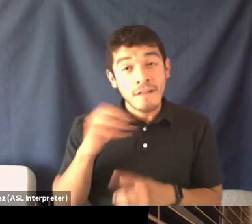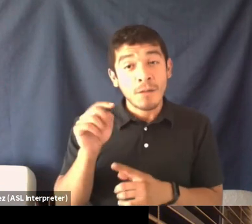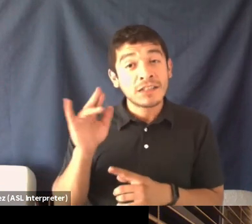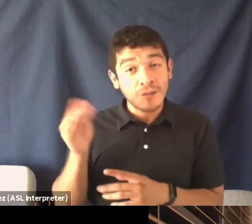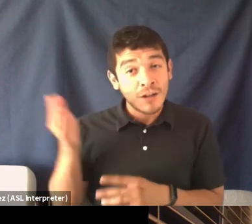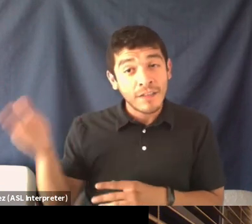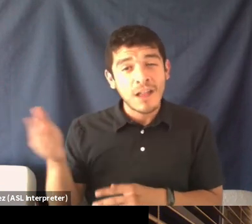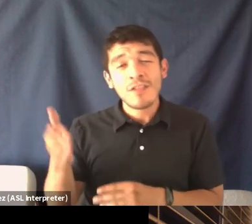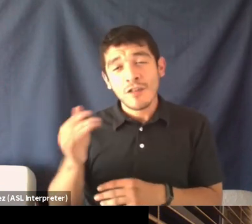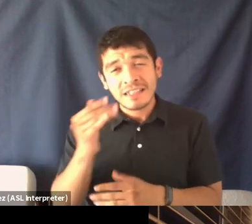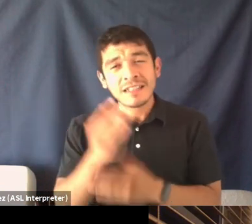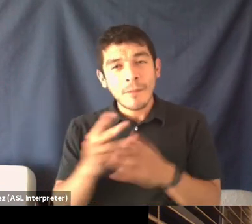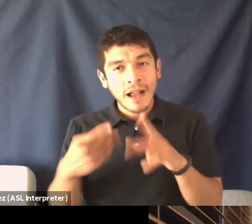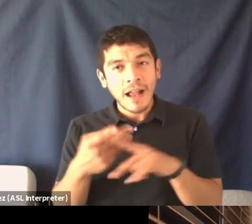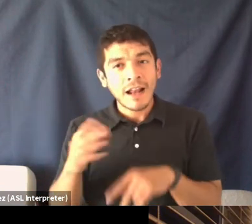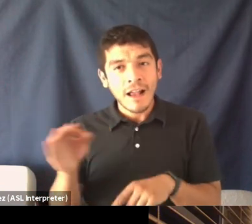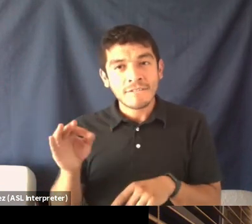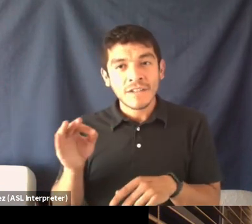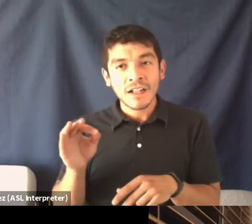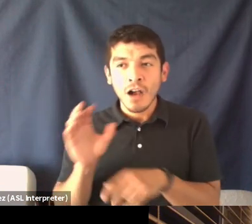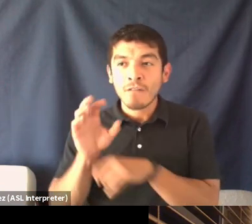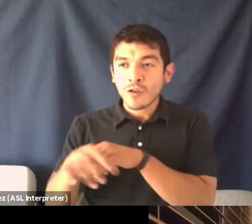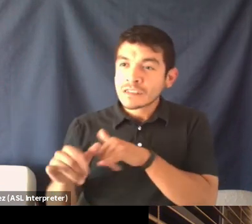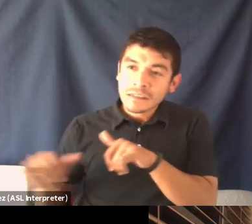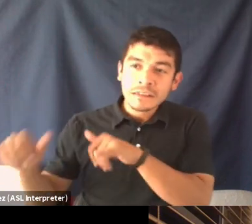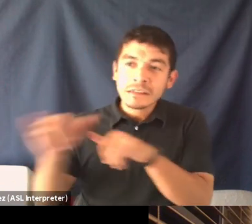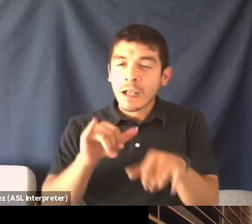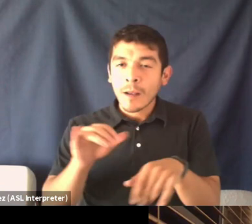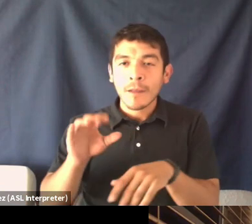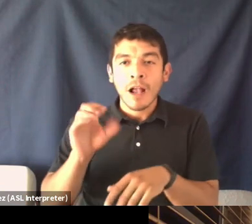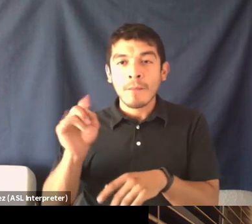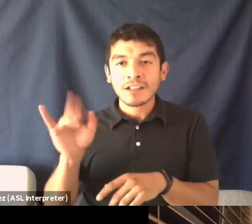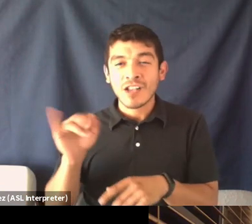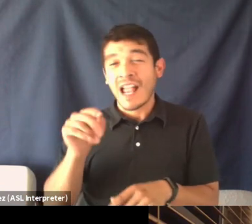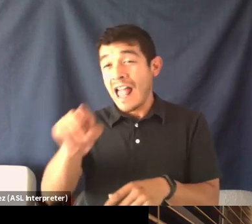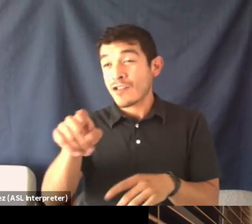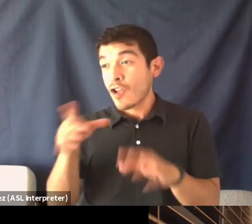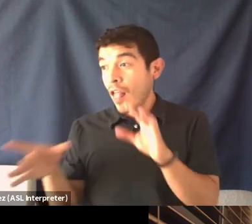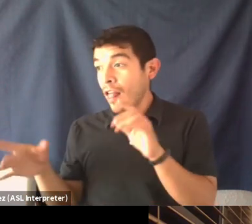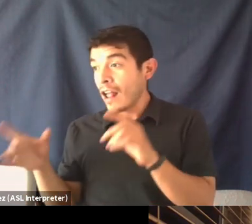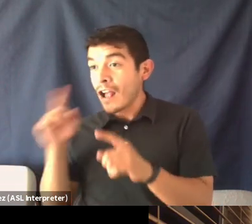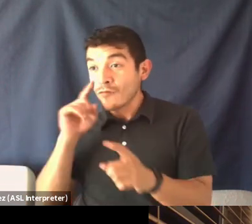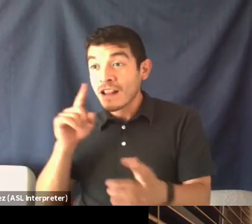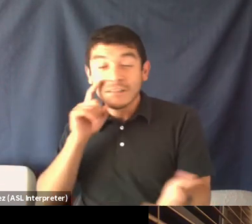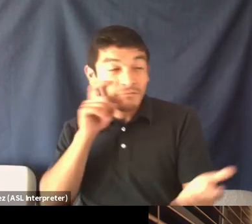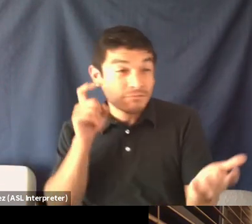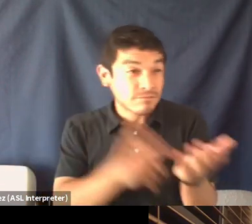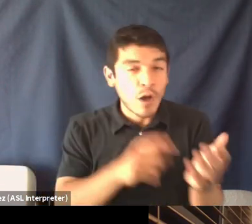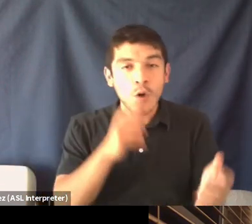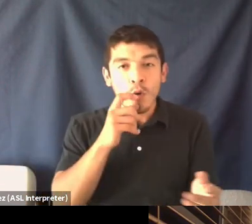And you're drawn to the ones who stick out. And the woman who I found very moving.